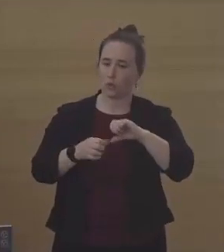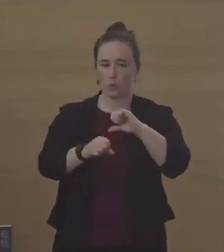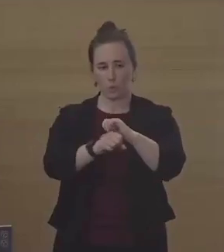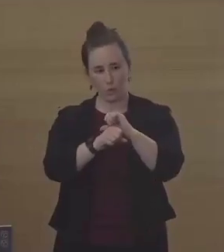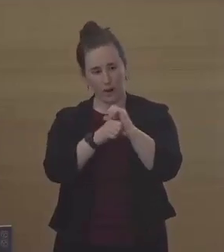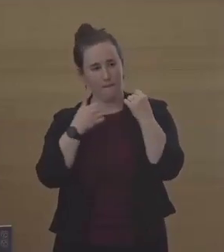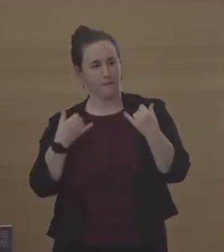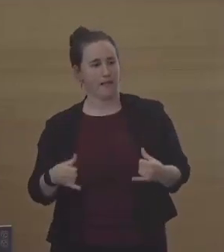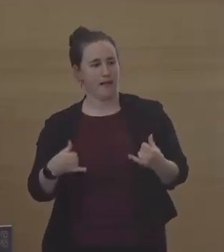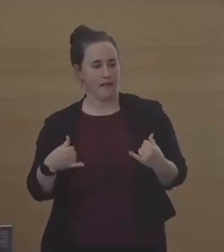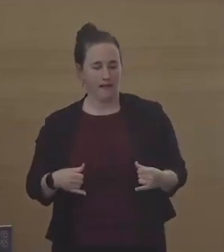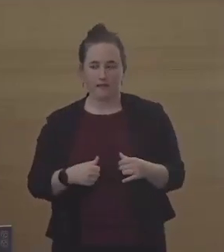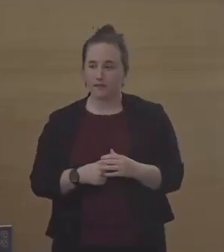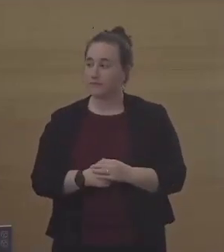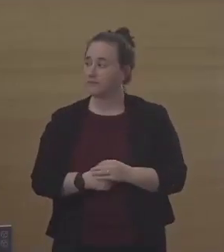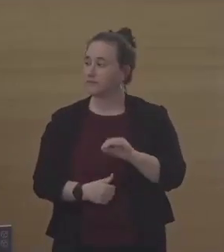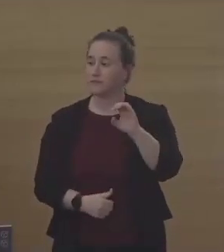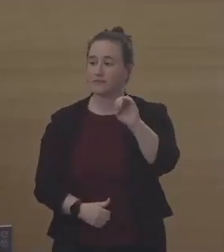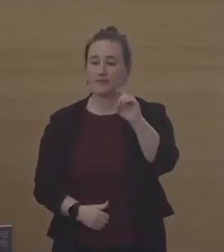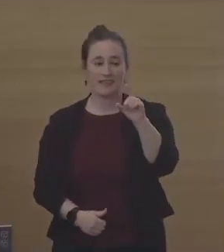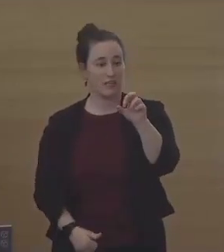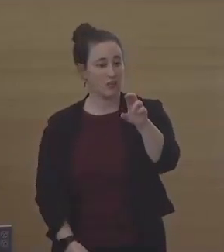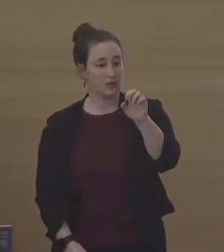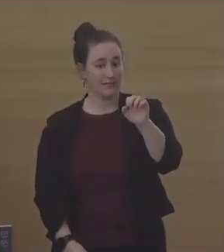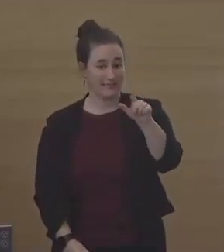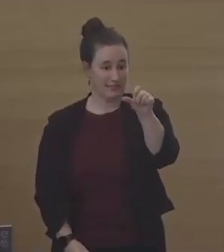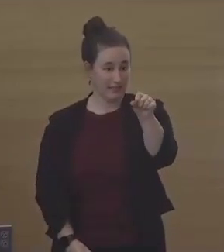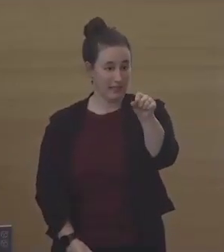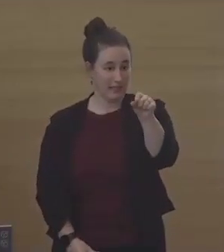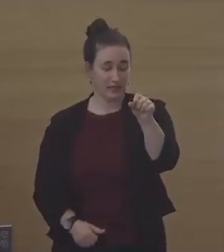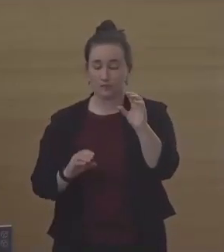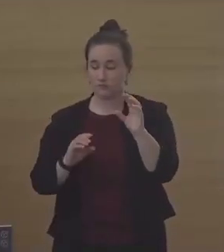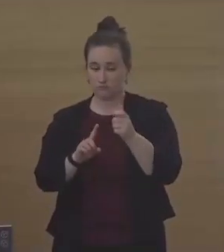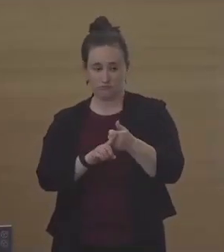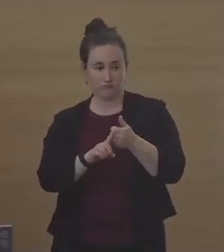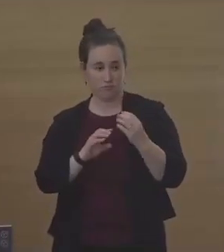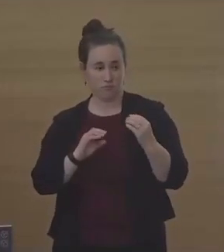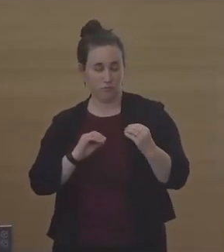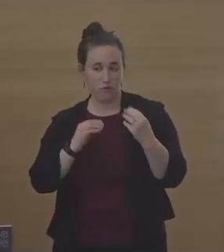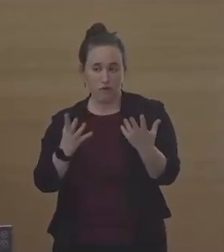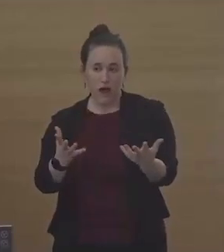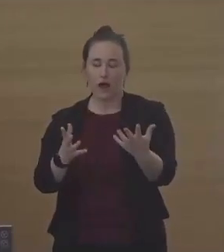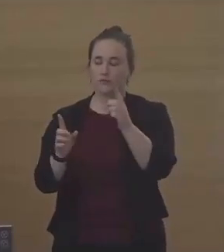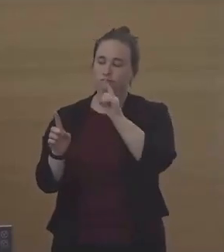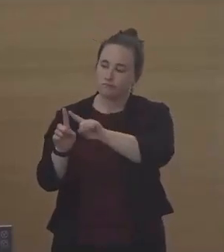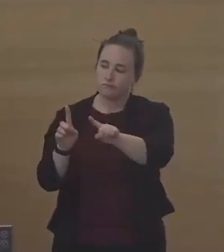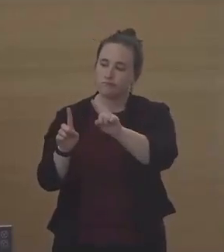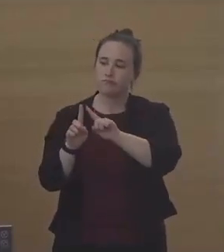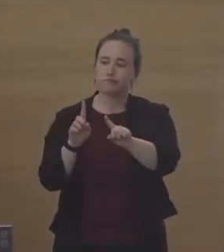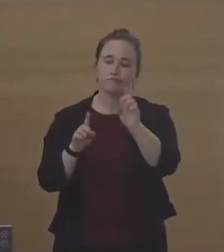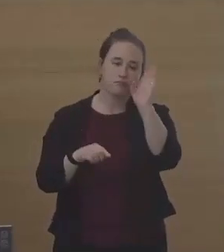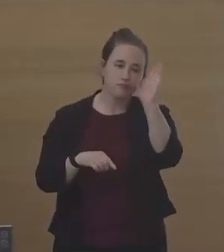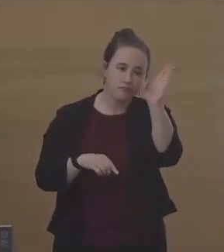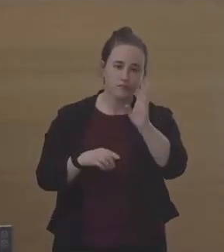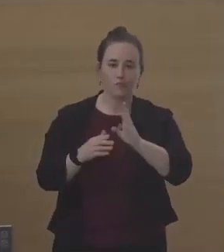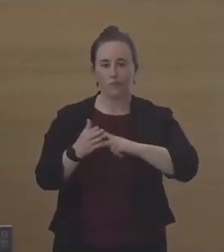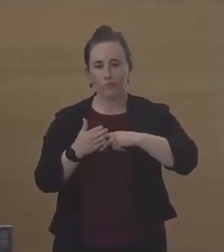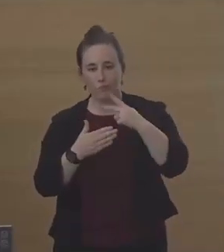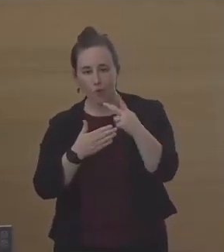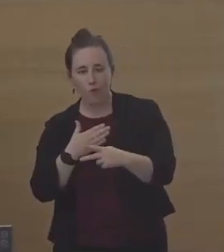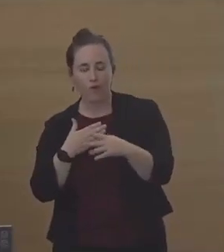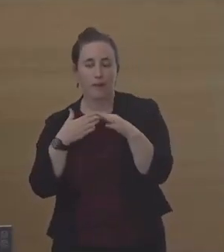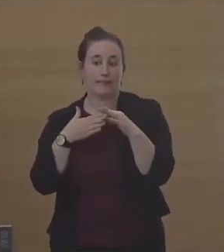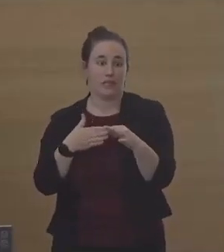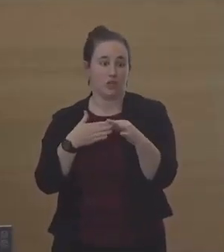Easterseals provides programming, leadership opportunities,